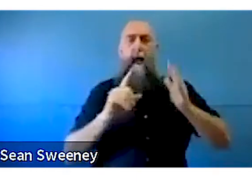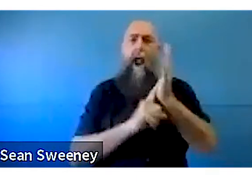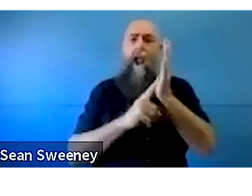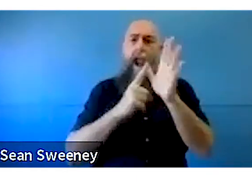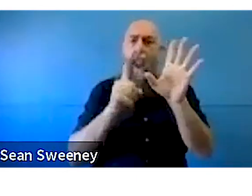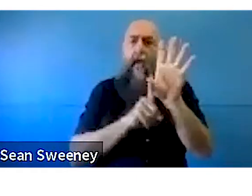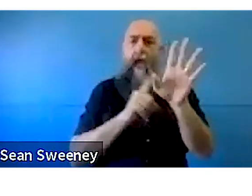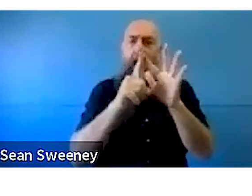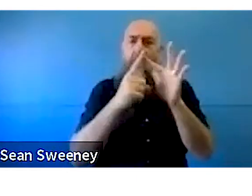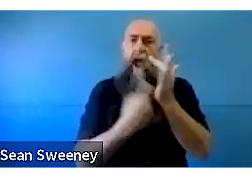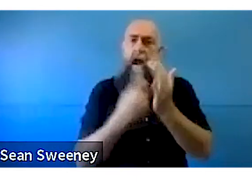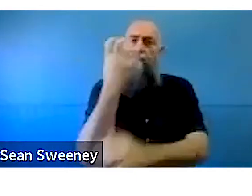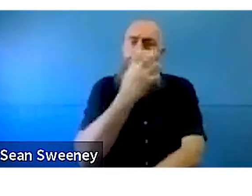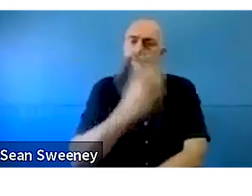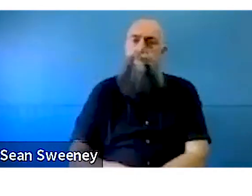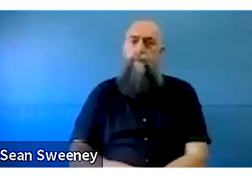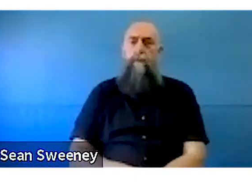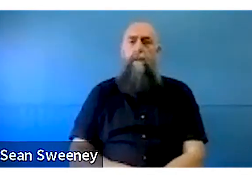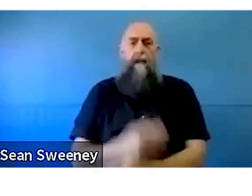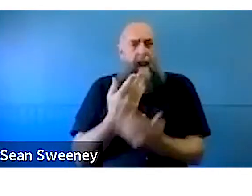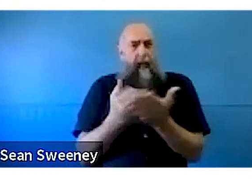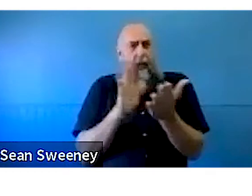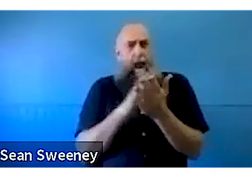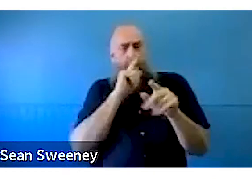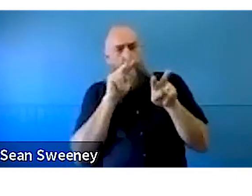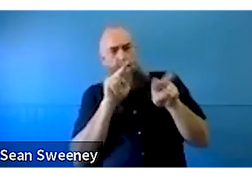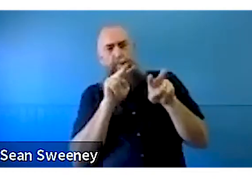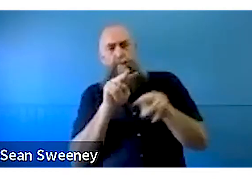Do we think about disabled people and Aboriginal people as being poor,